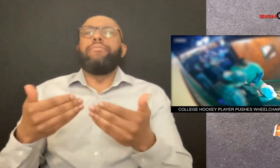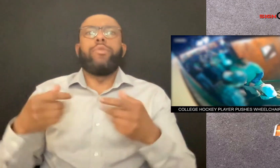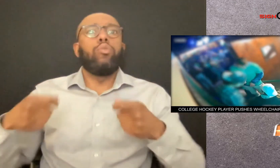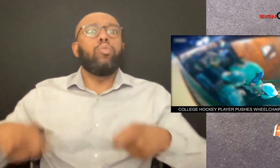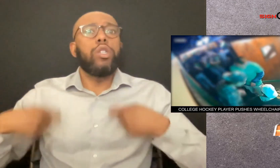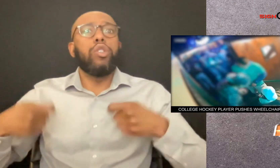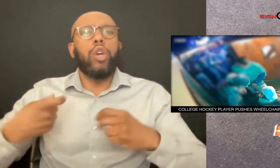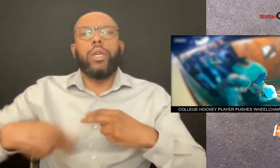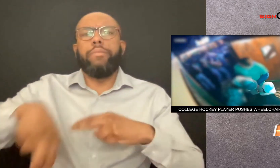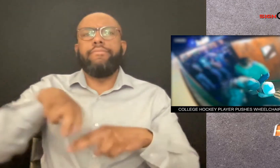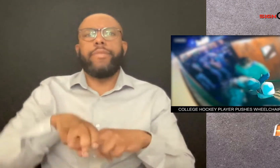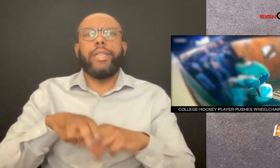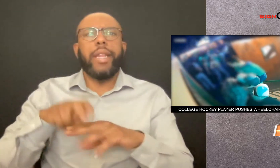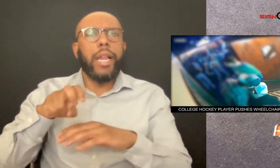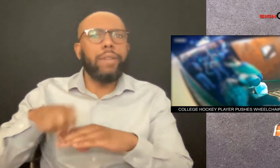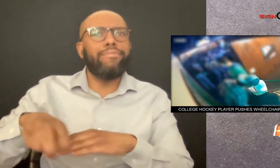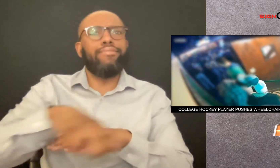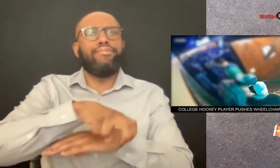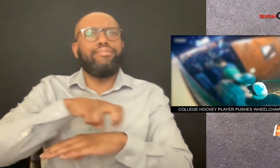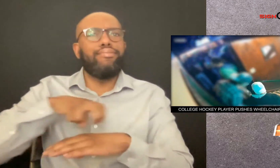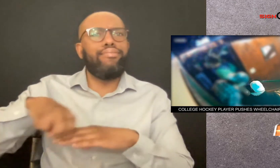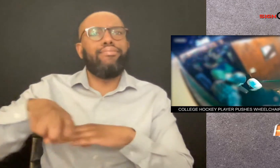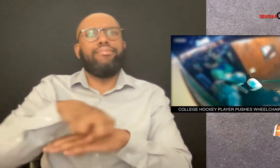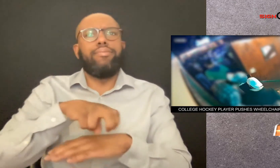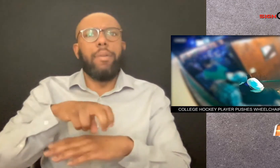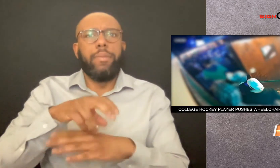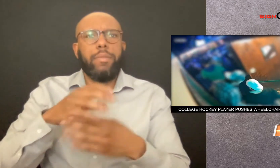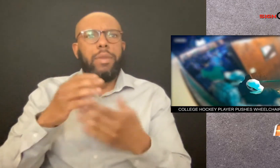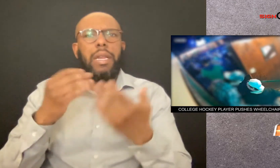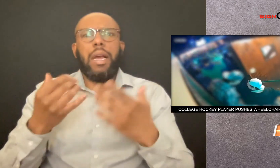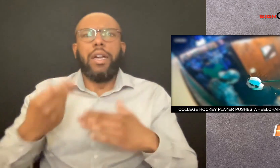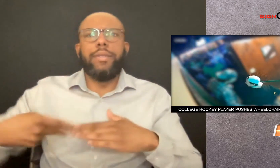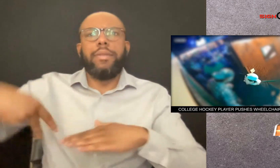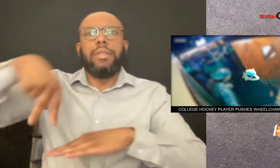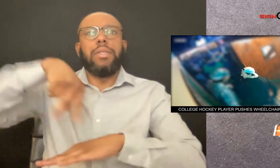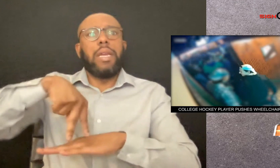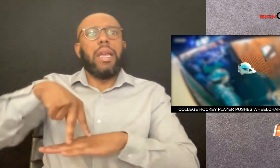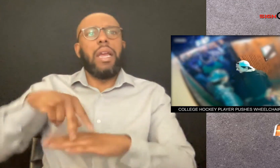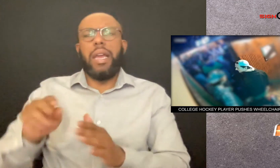He sits in the chair. rolls back and forth then stands up.